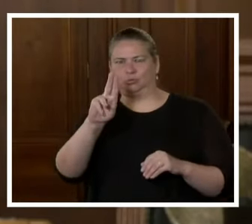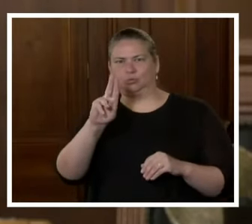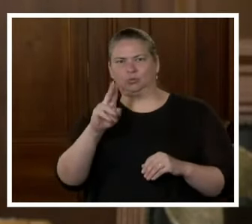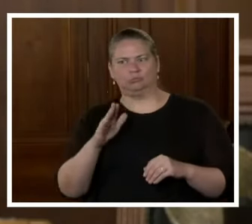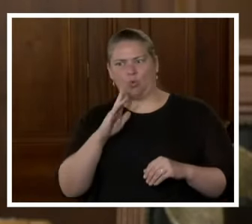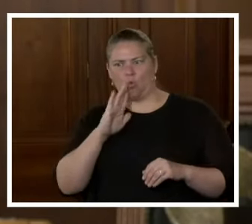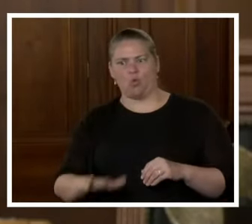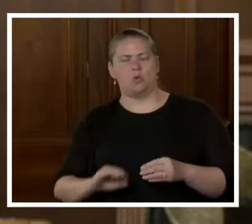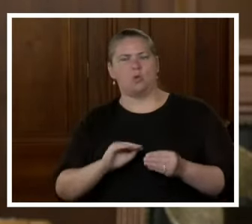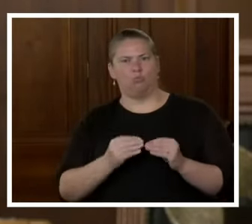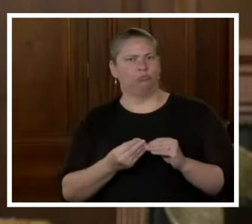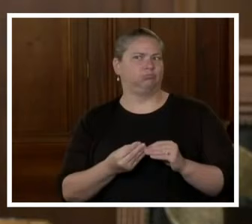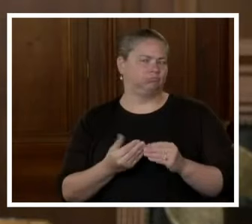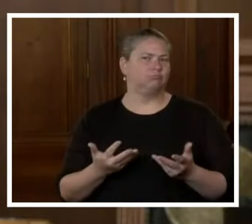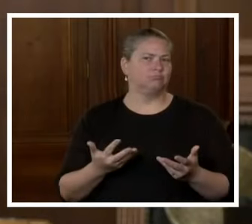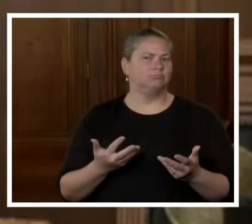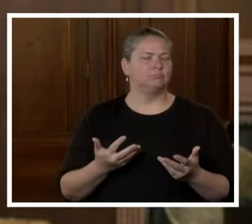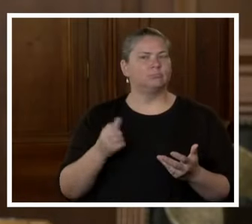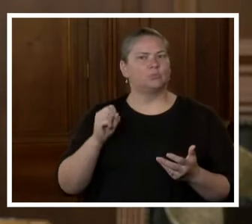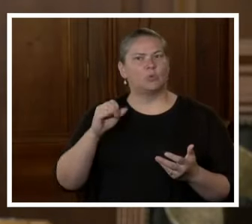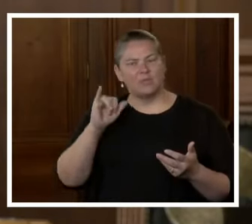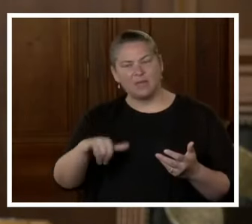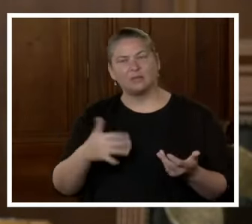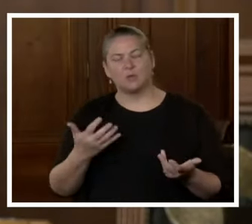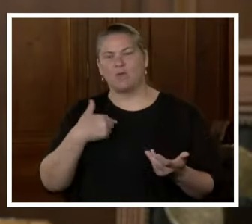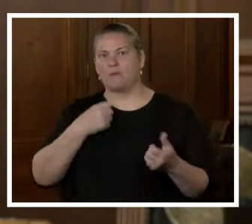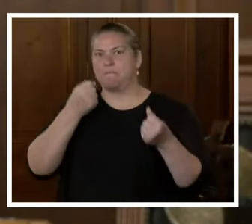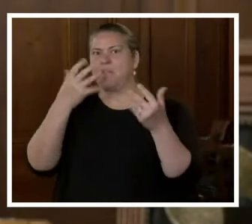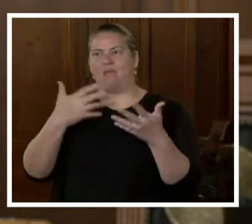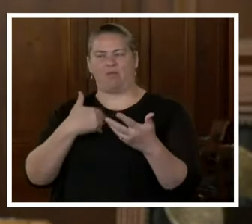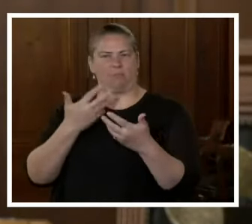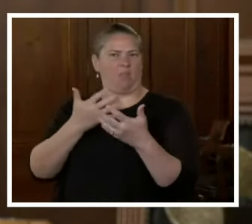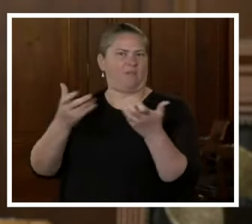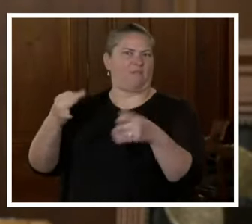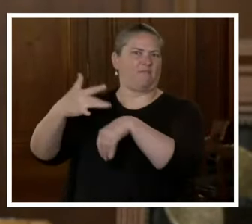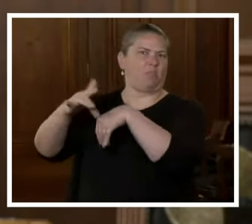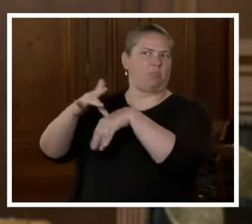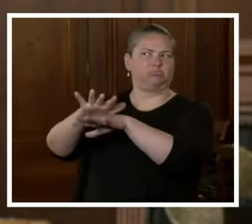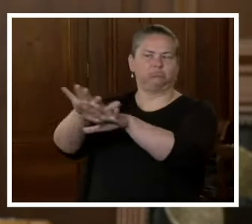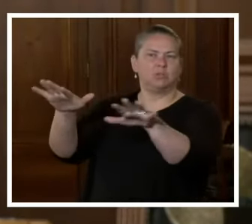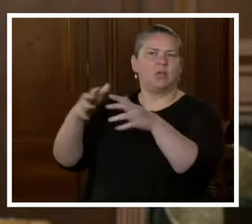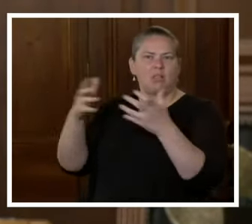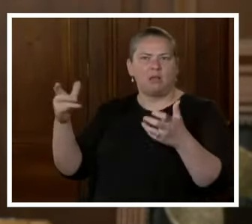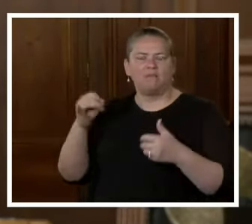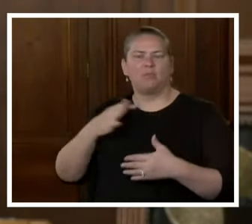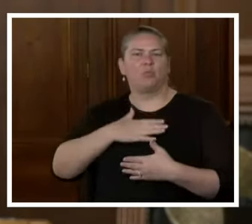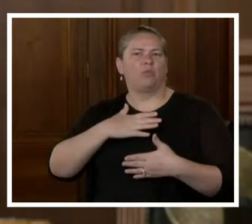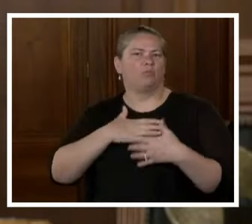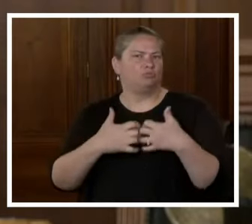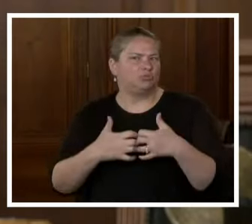I'LL START. THOMAS CARTWRIGHT IS A 74-YEAR-OLD VETERAN JUST RELEASED FROM THE LEXINGTON VA